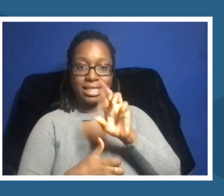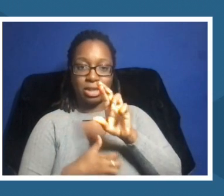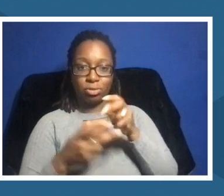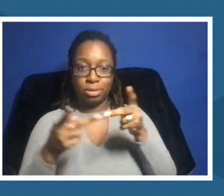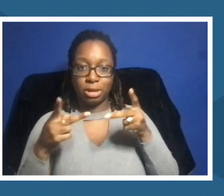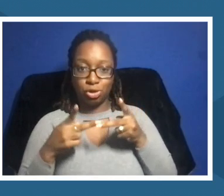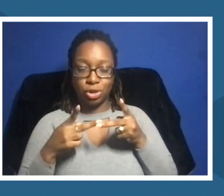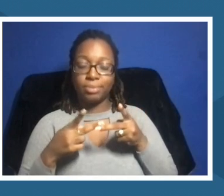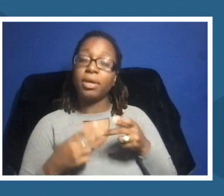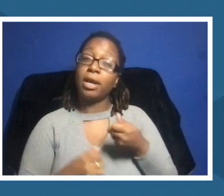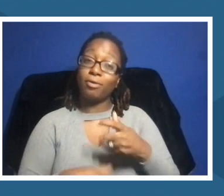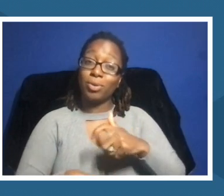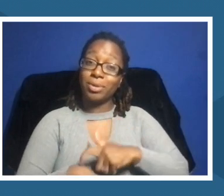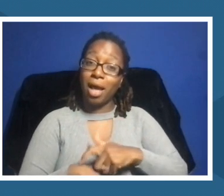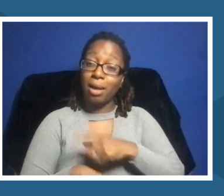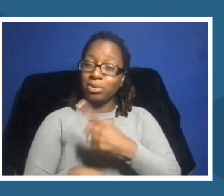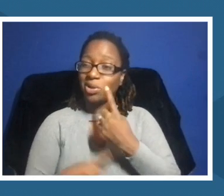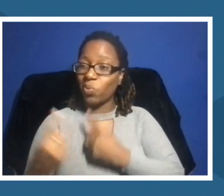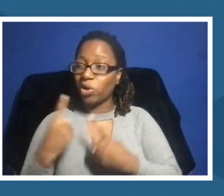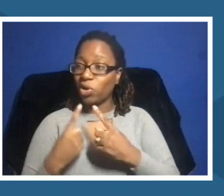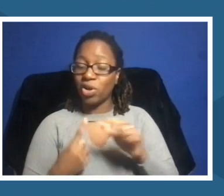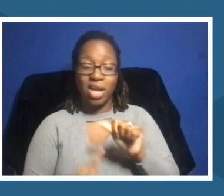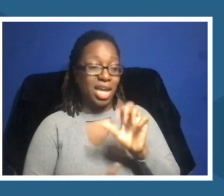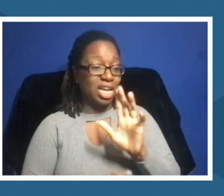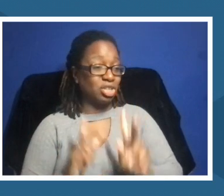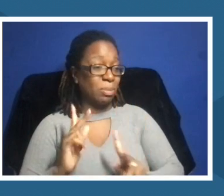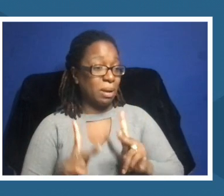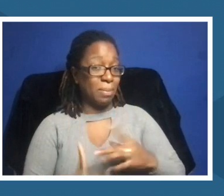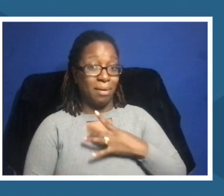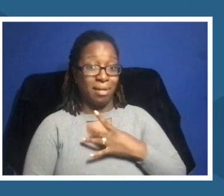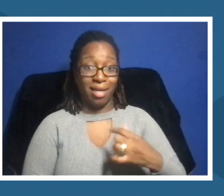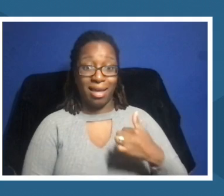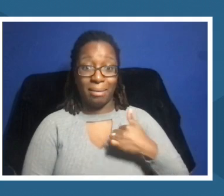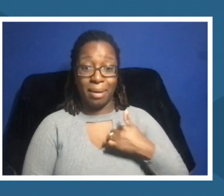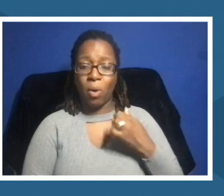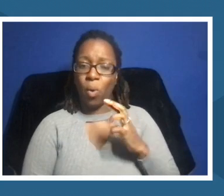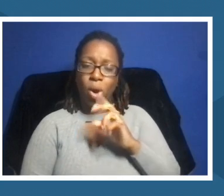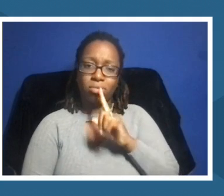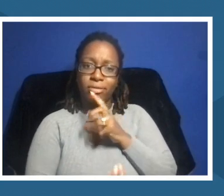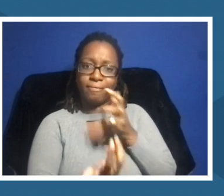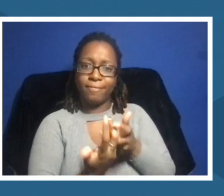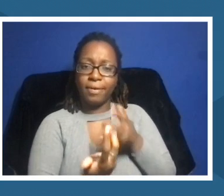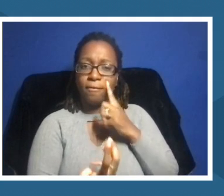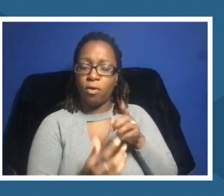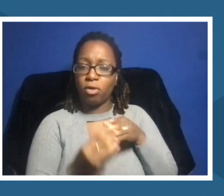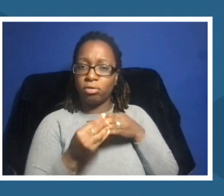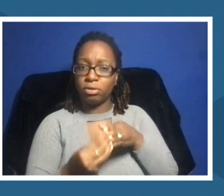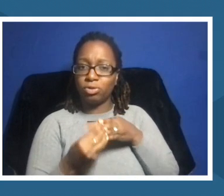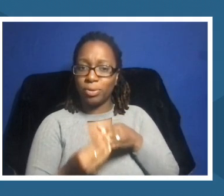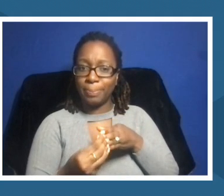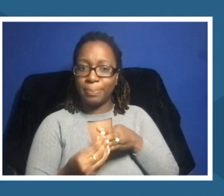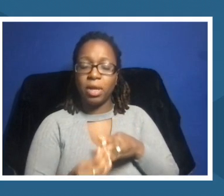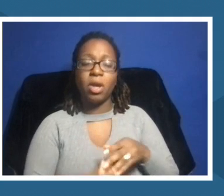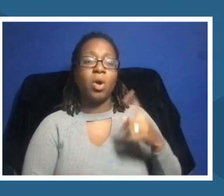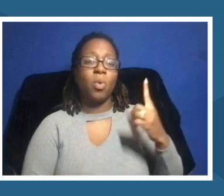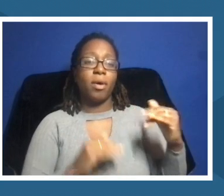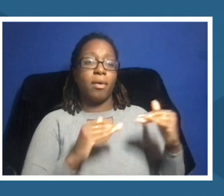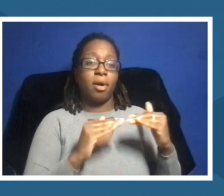secretly wonders if asian people like her are even fit for leadership to begin with she was once teased by a colleague